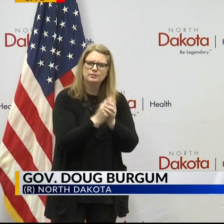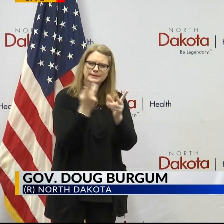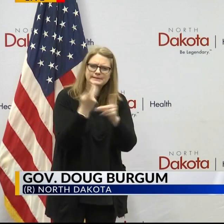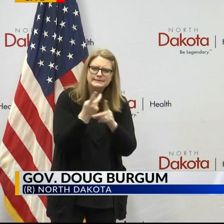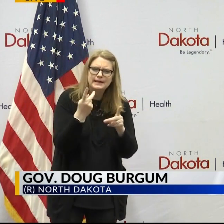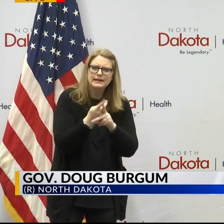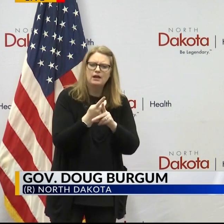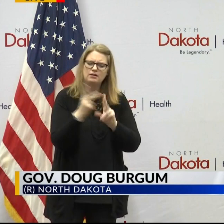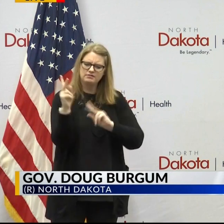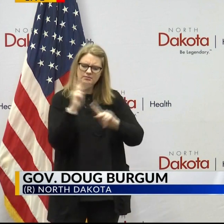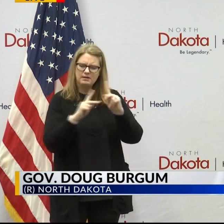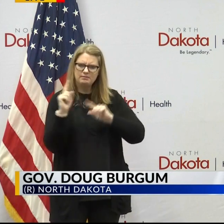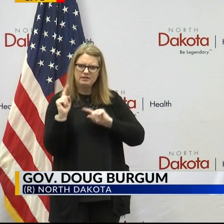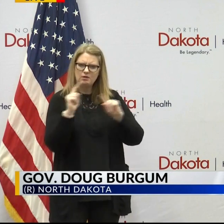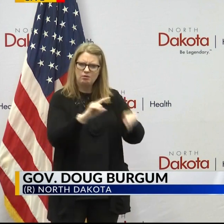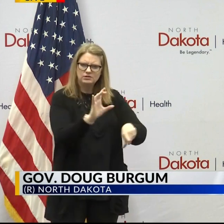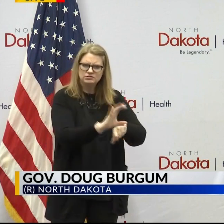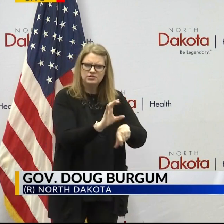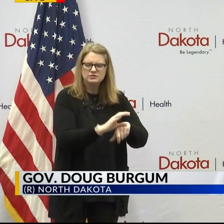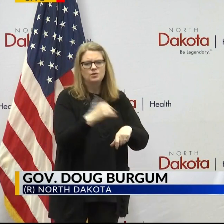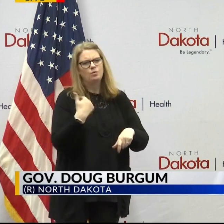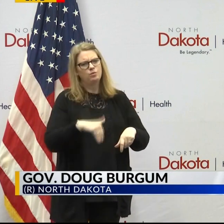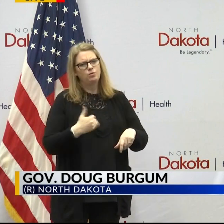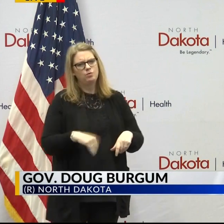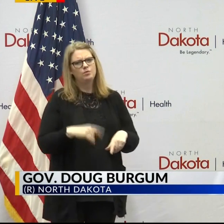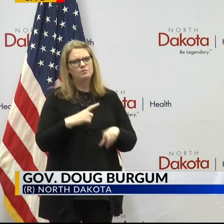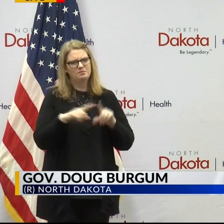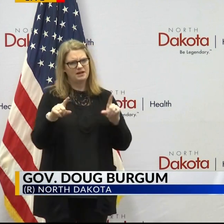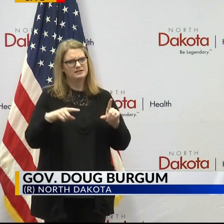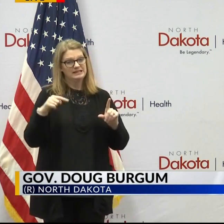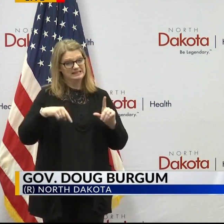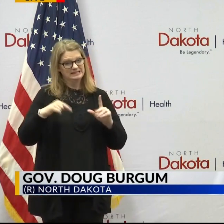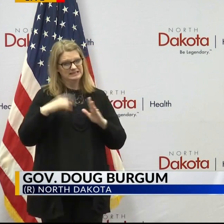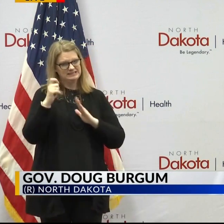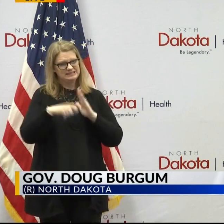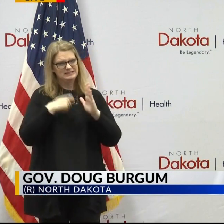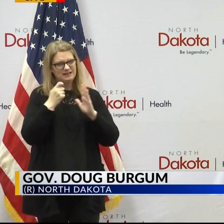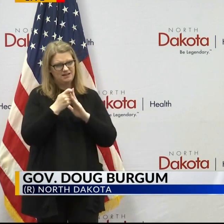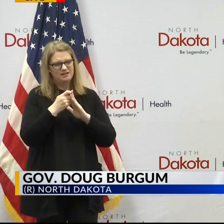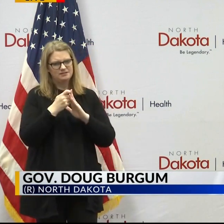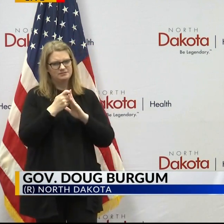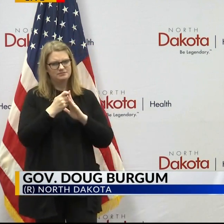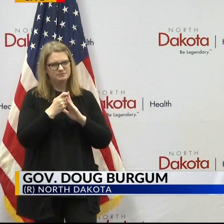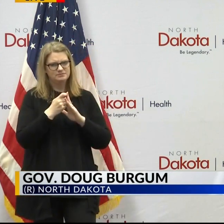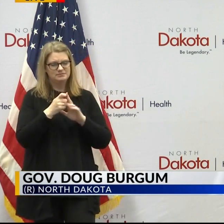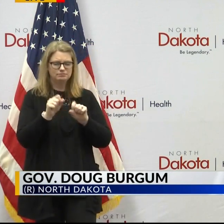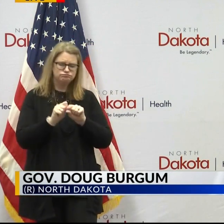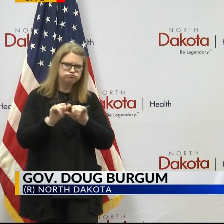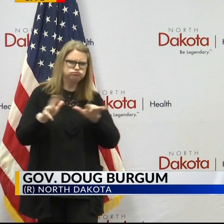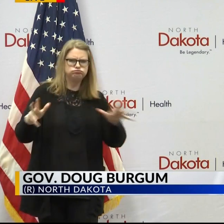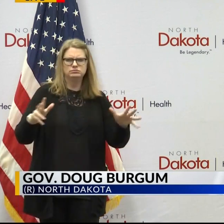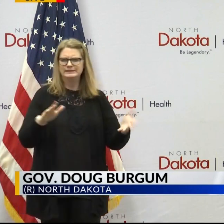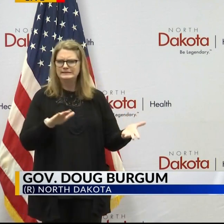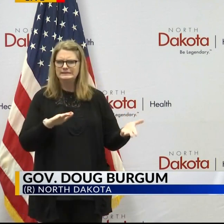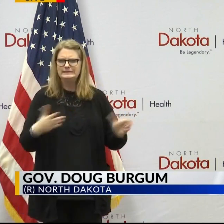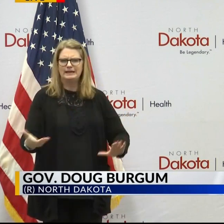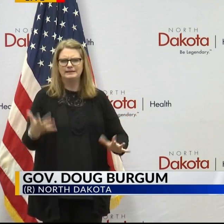SHARE OUR GRATITUDE WALL OF THE FAITH BASED LEADERS THAT FOUND WAYS TO CONTINUE TO LOOK AFTER THE SPIRITUAL HEALTH OF THEIR